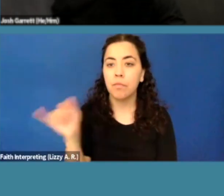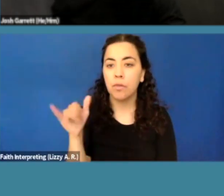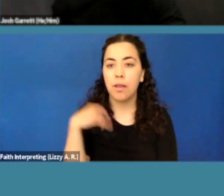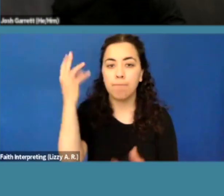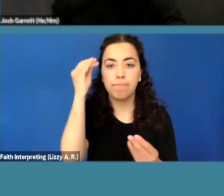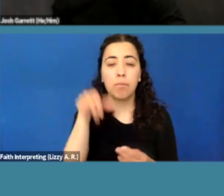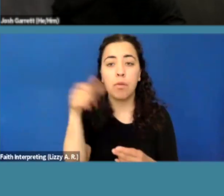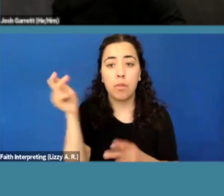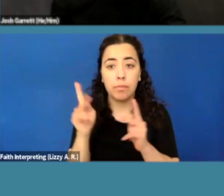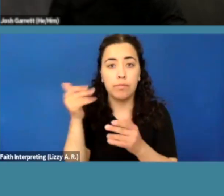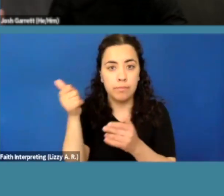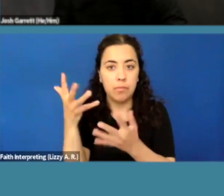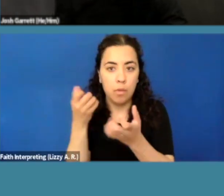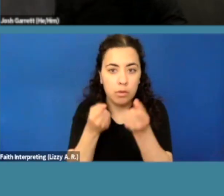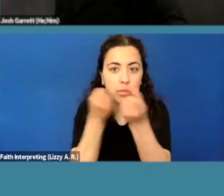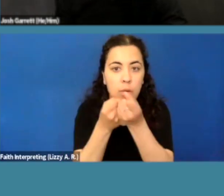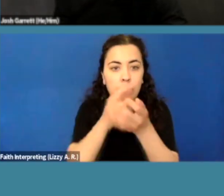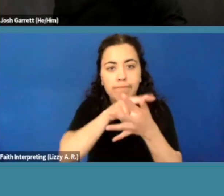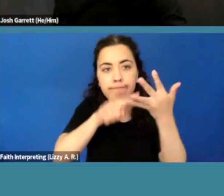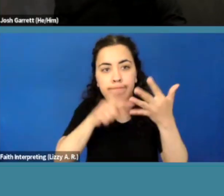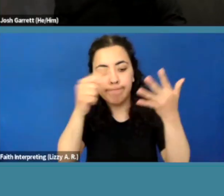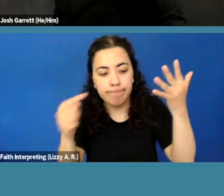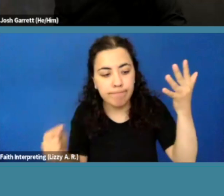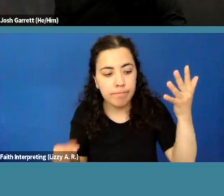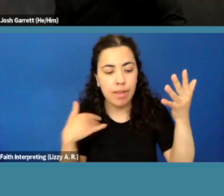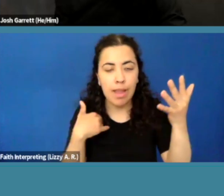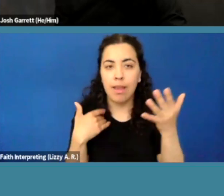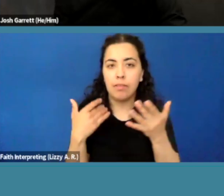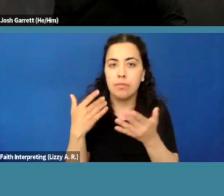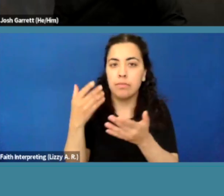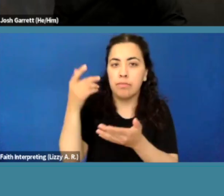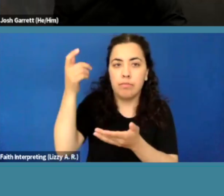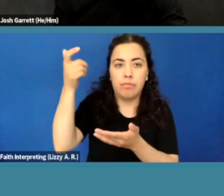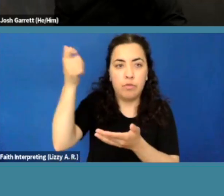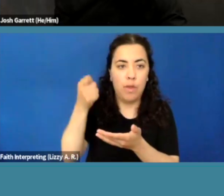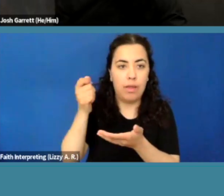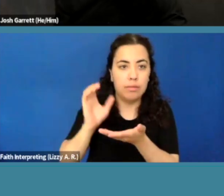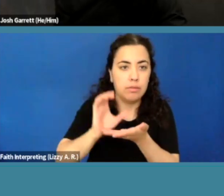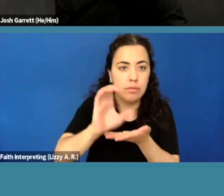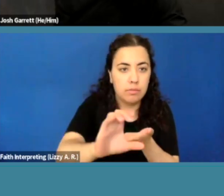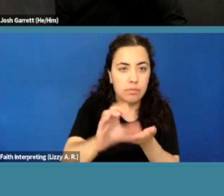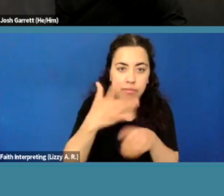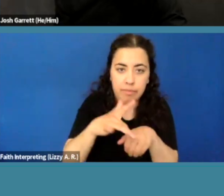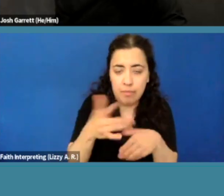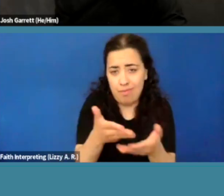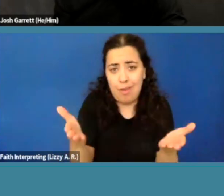and I think that there's grants and resources out there and available for you. Those are just a few quick things.